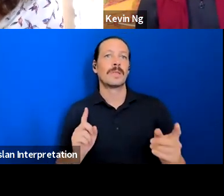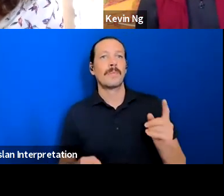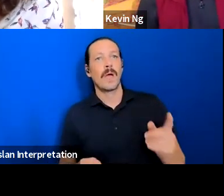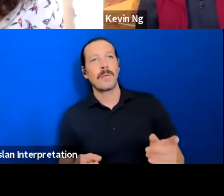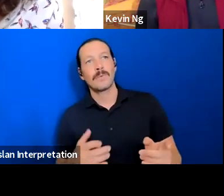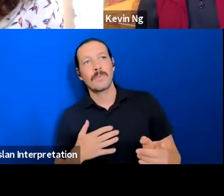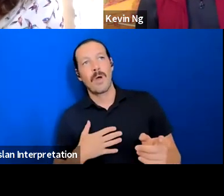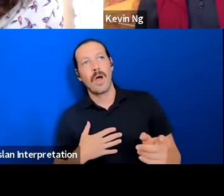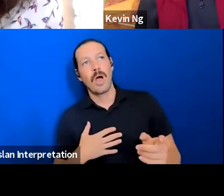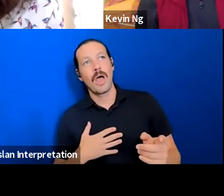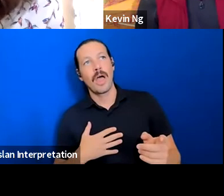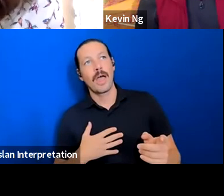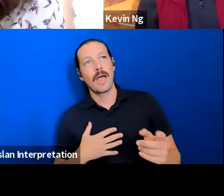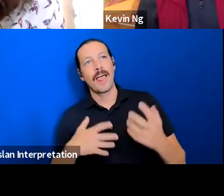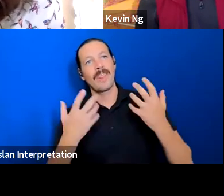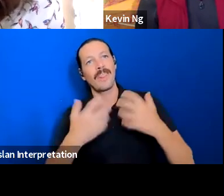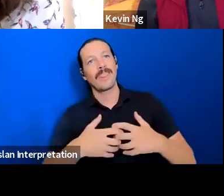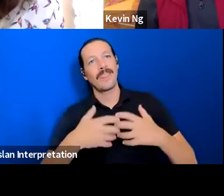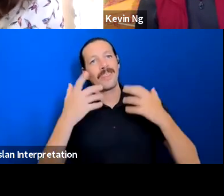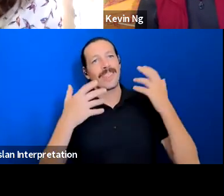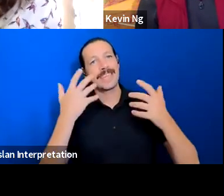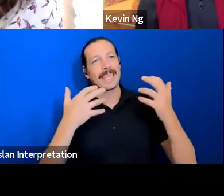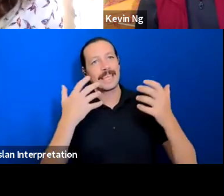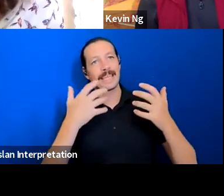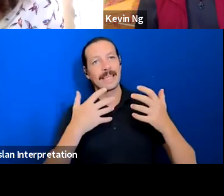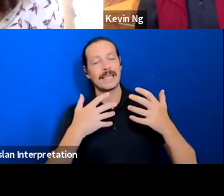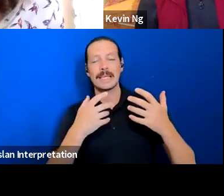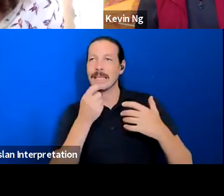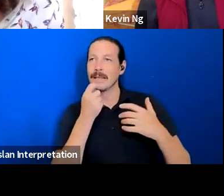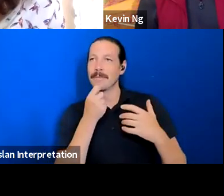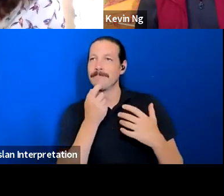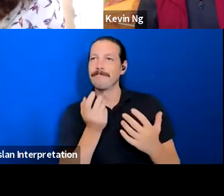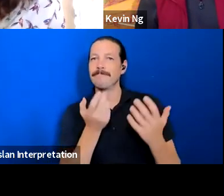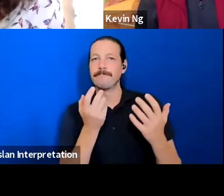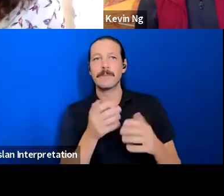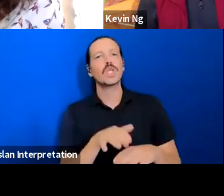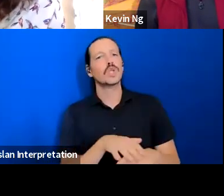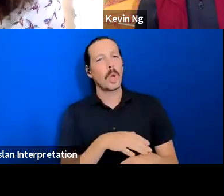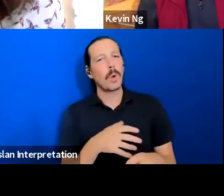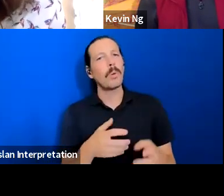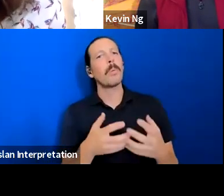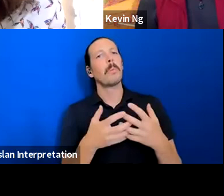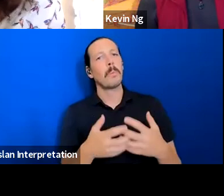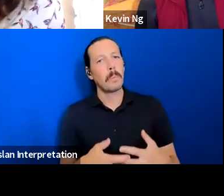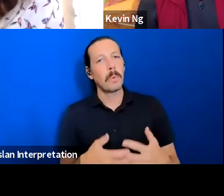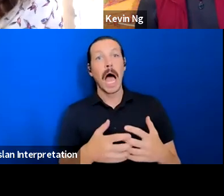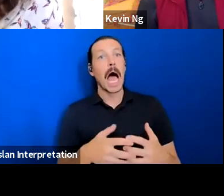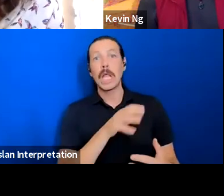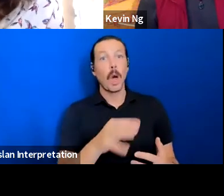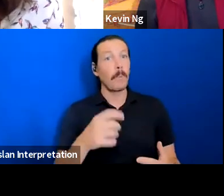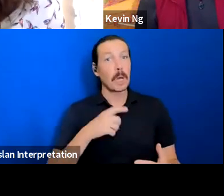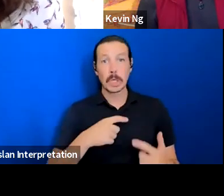a little slower, not because of intelligence, it's just for consideration and sometimes